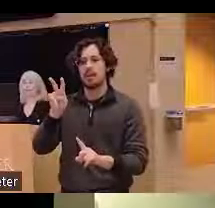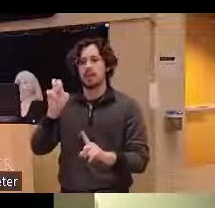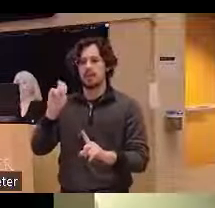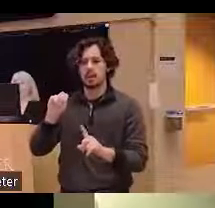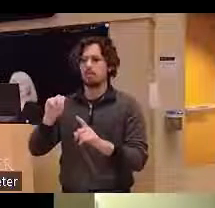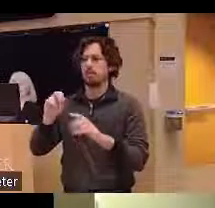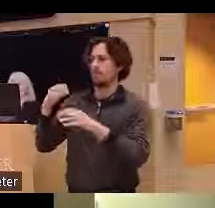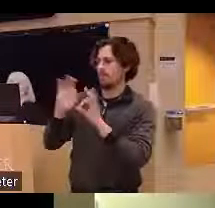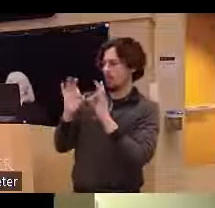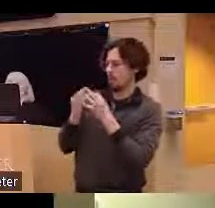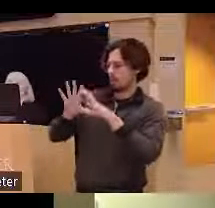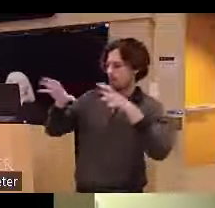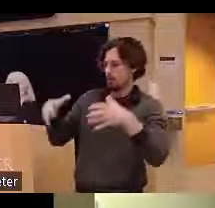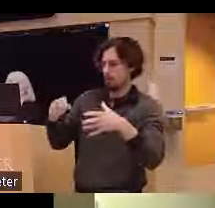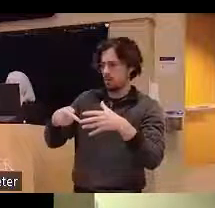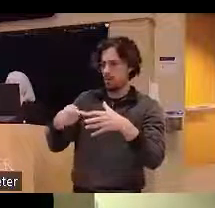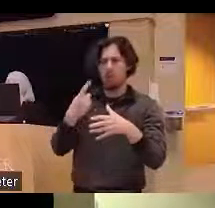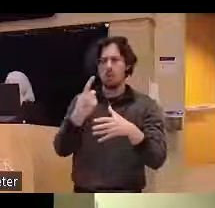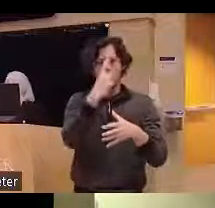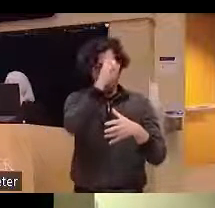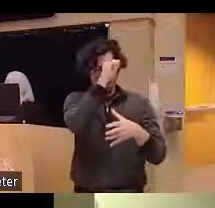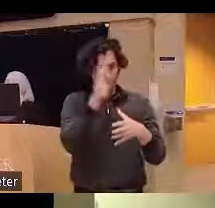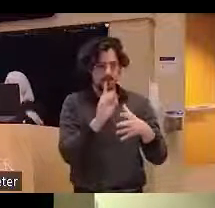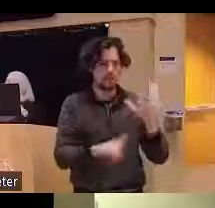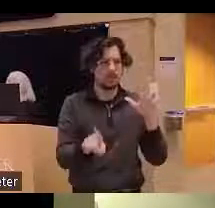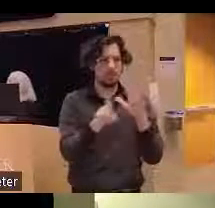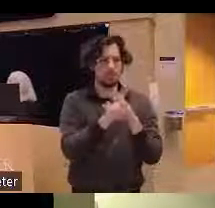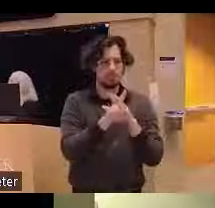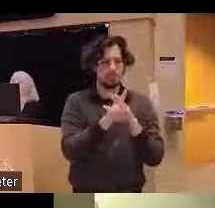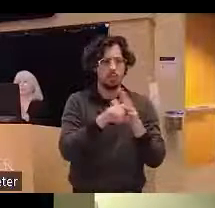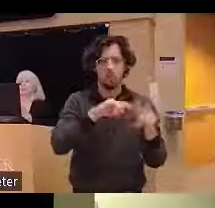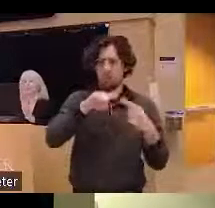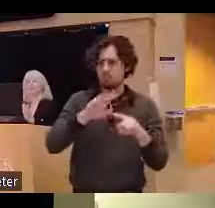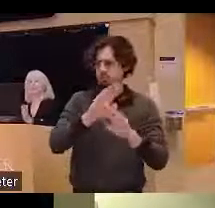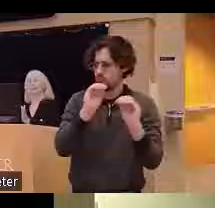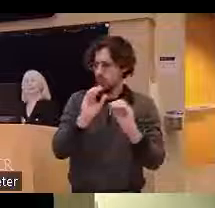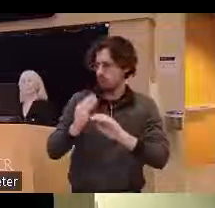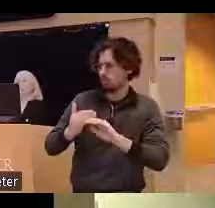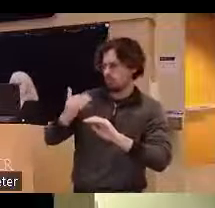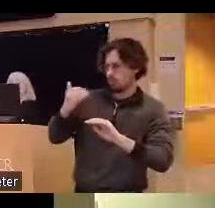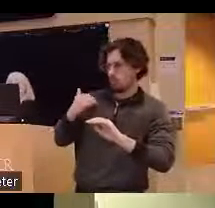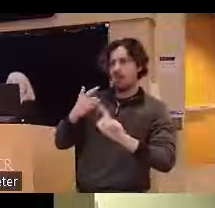first case of schizophrenia where none existed before and then a rather mandelian segregation